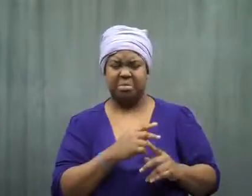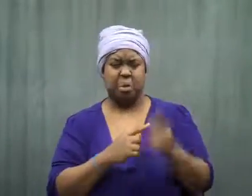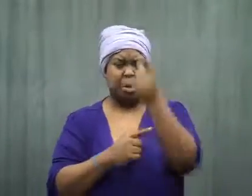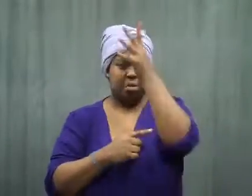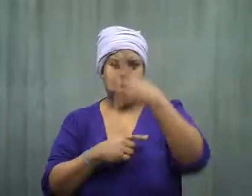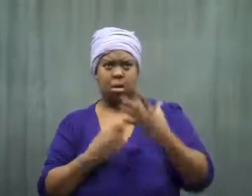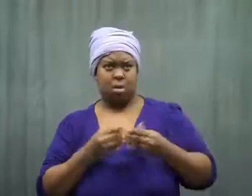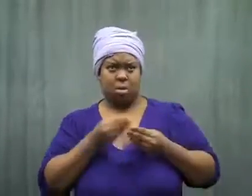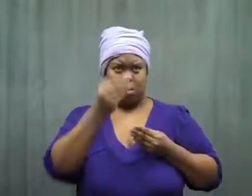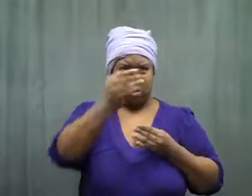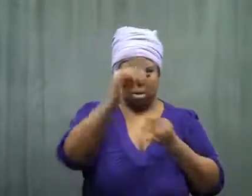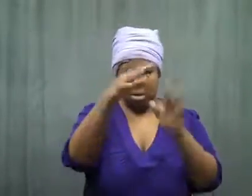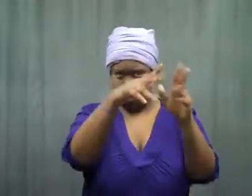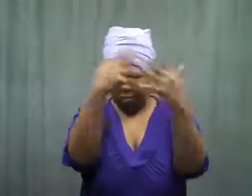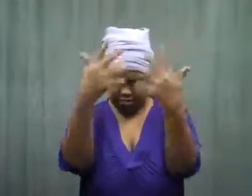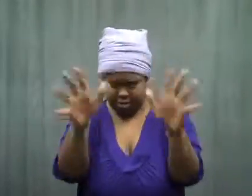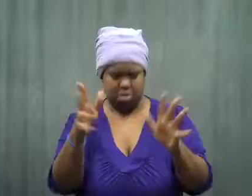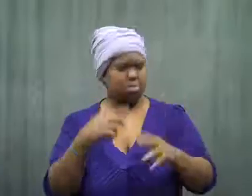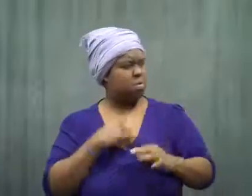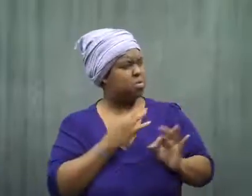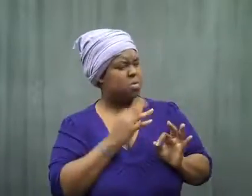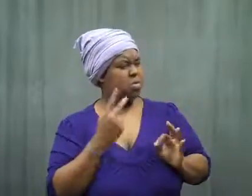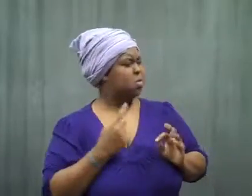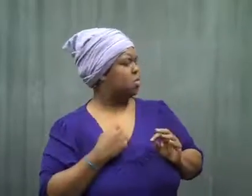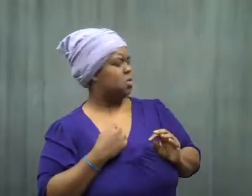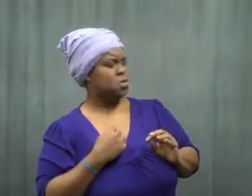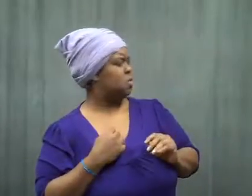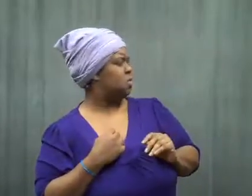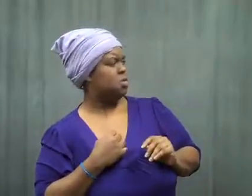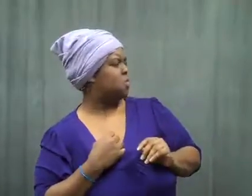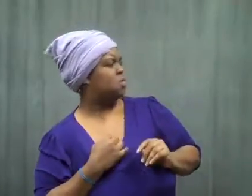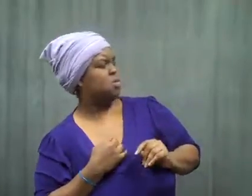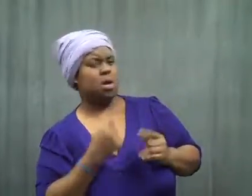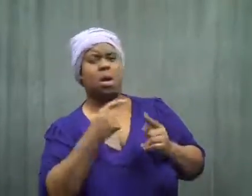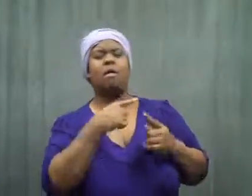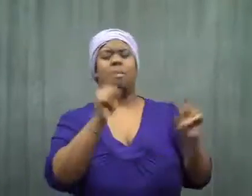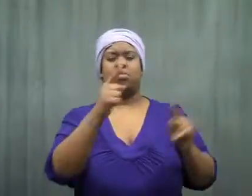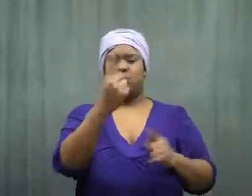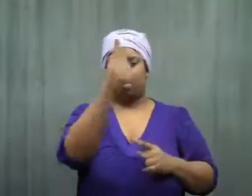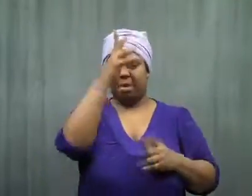One man handed him his papers, and that was taken care of.